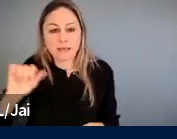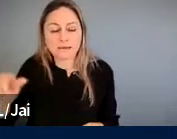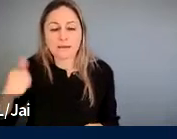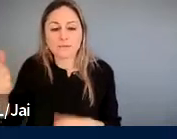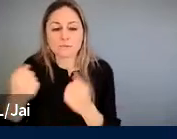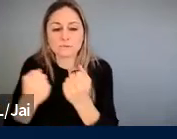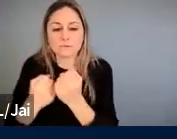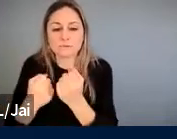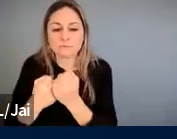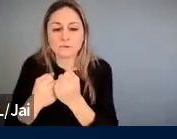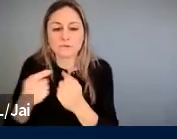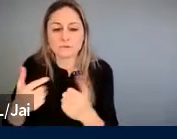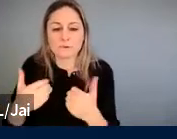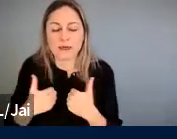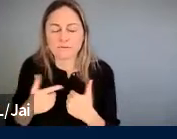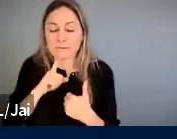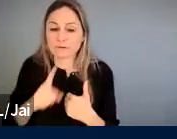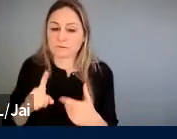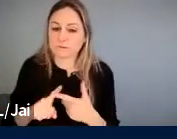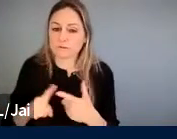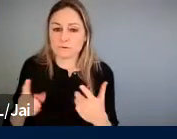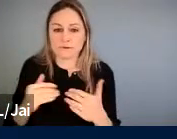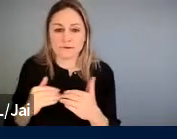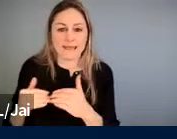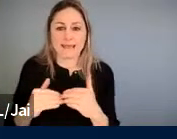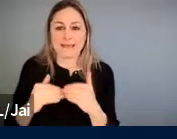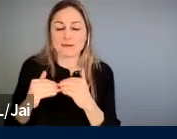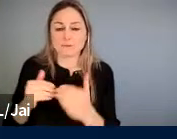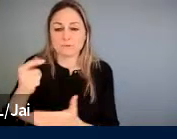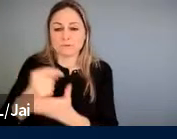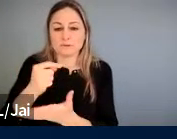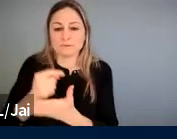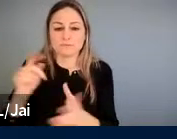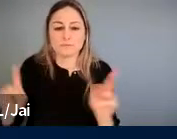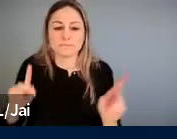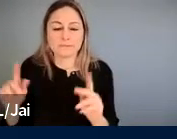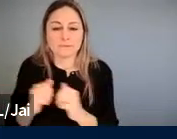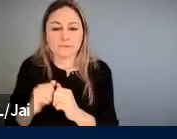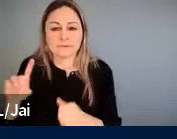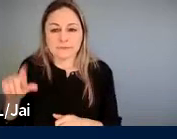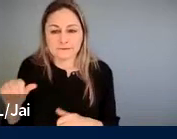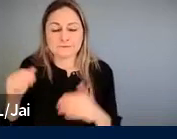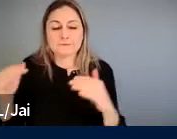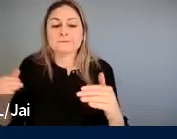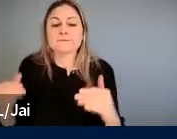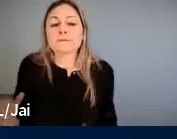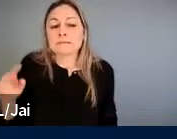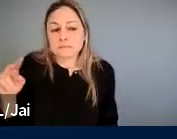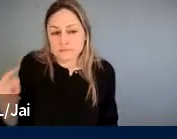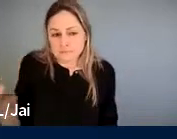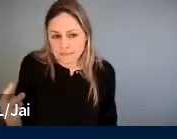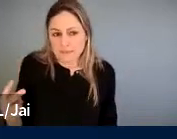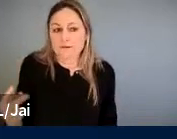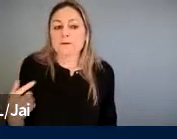to ensure equitable treatment as a person with disabilities. Secondly, we encourage the review of